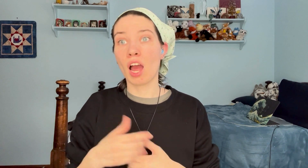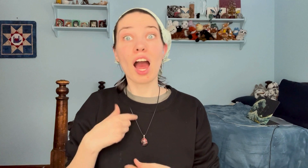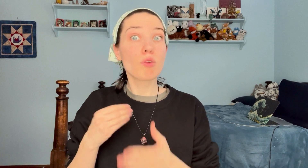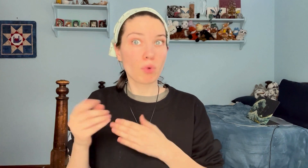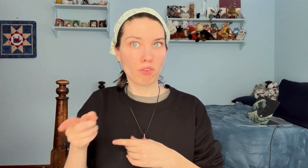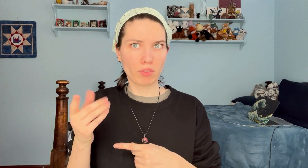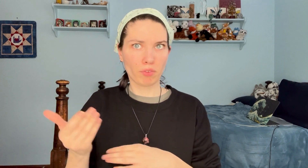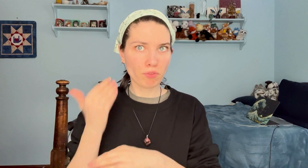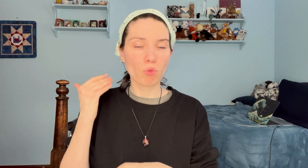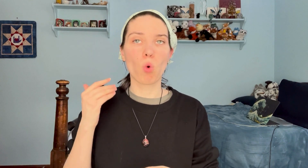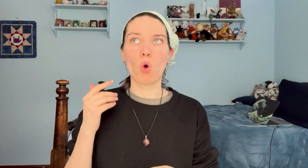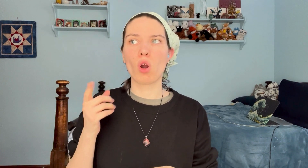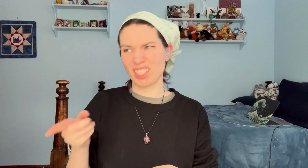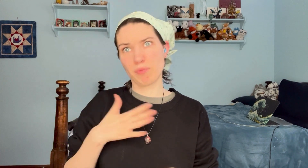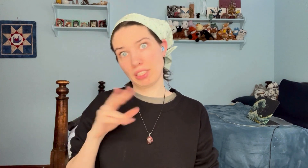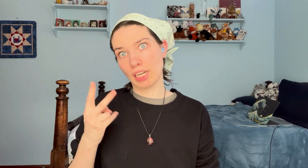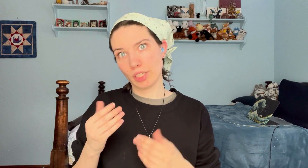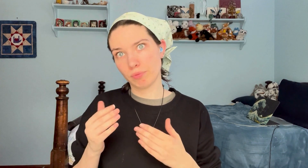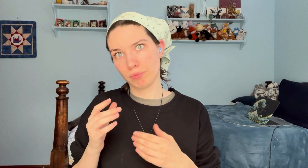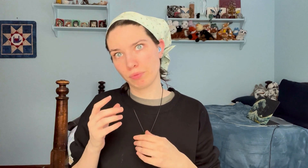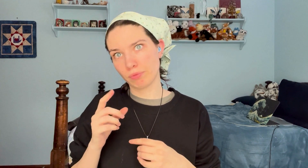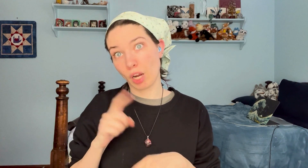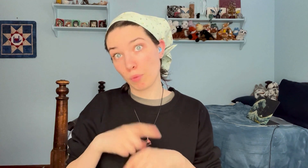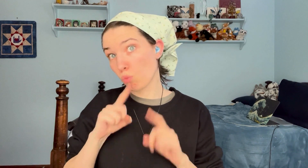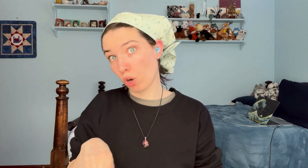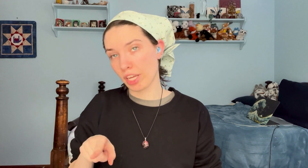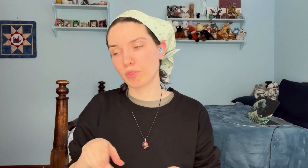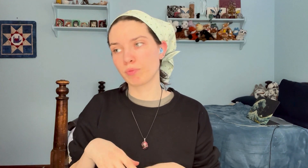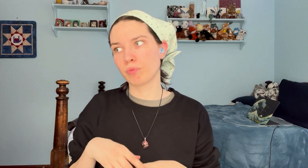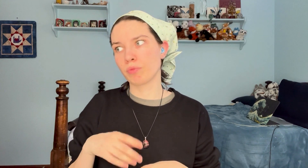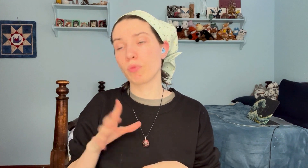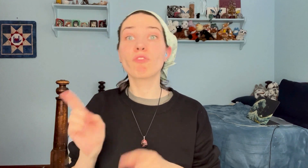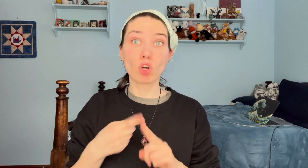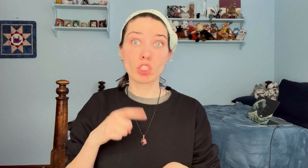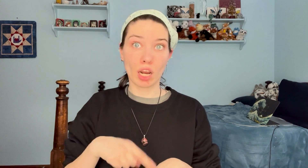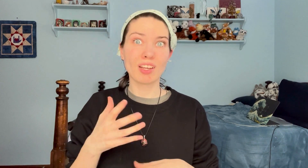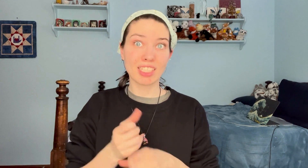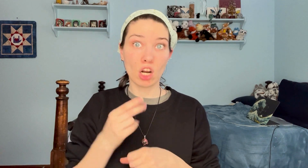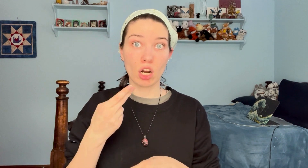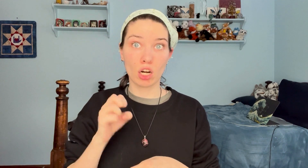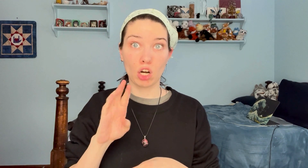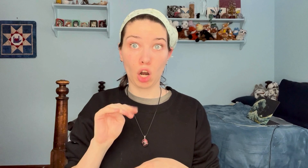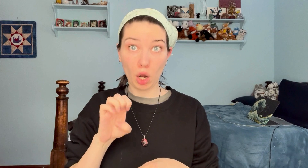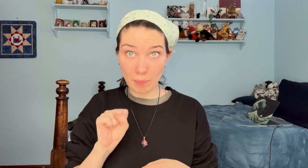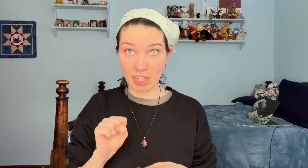I've bought this before - this is my second time ordering it The first time, I got Hermes